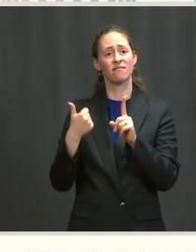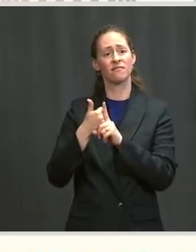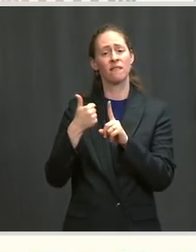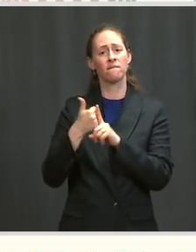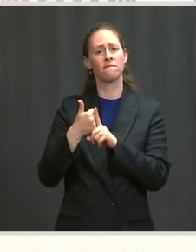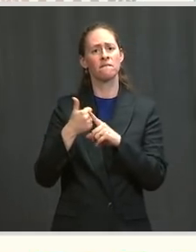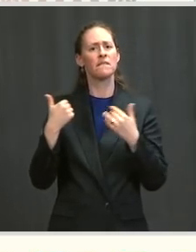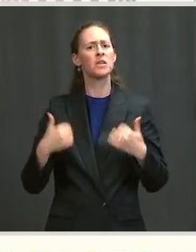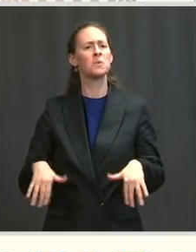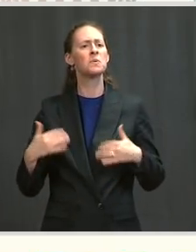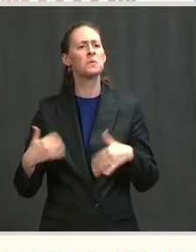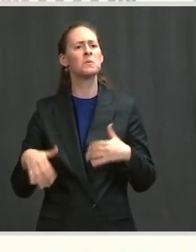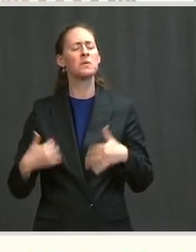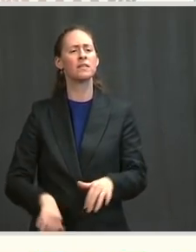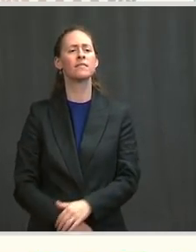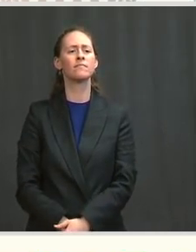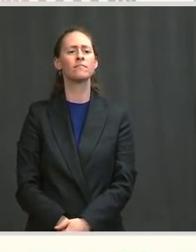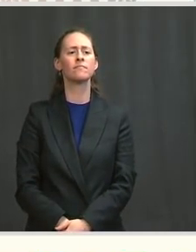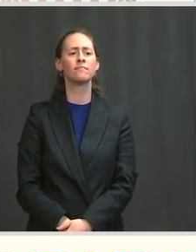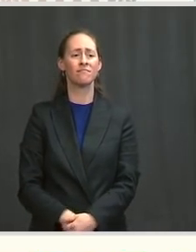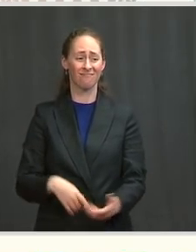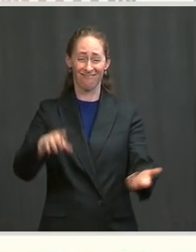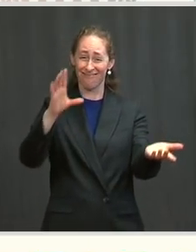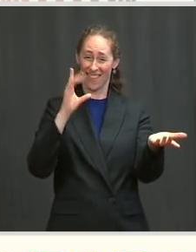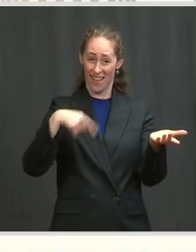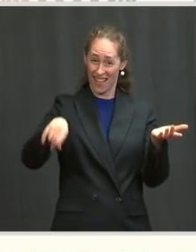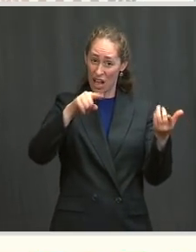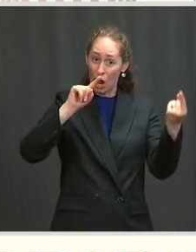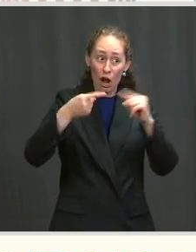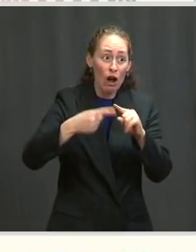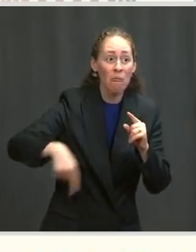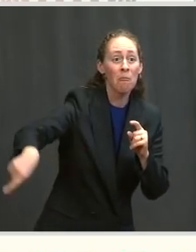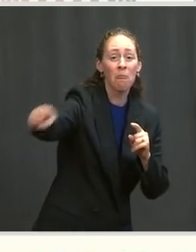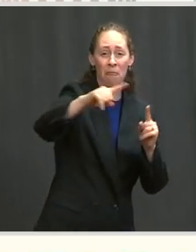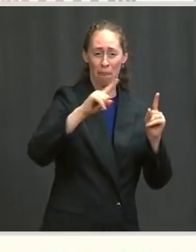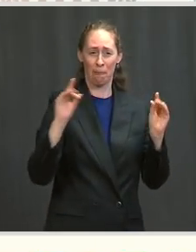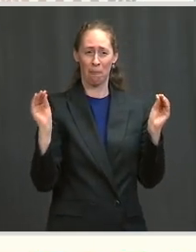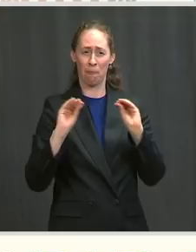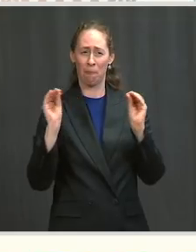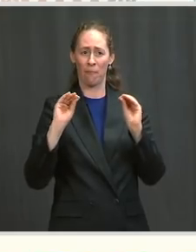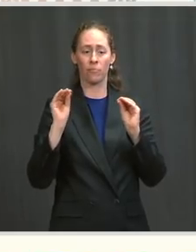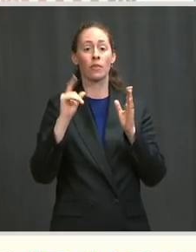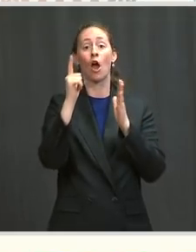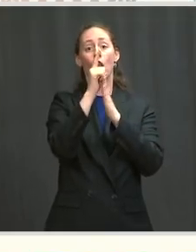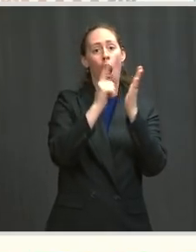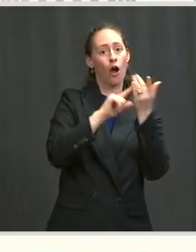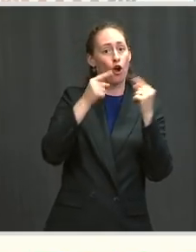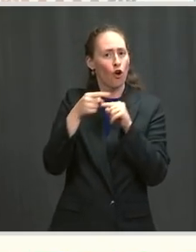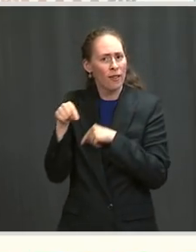These young people aren't hurting anyone, but these laws are hurting them. And they've got to stop.